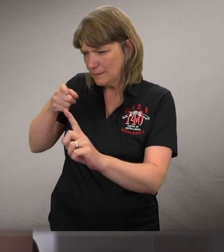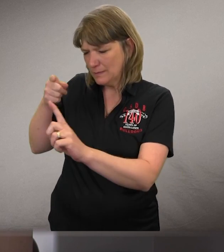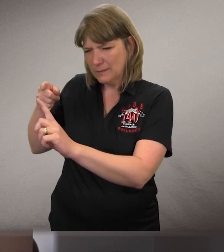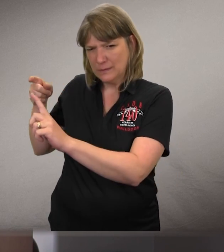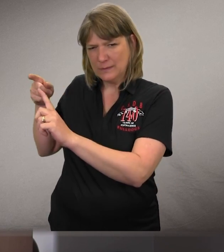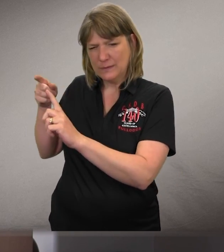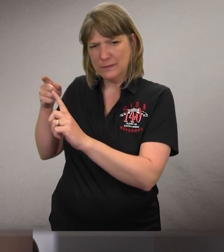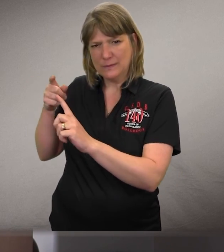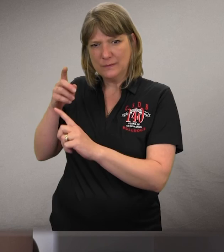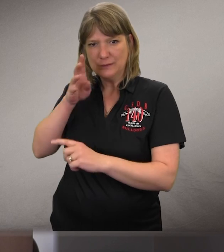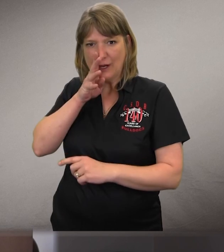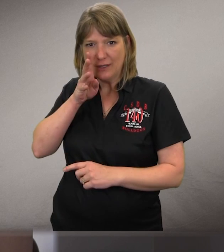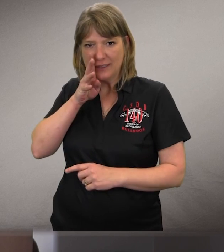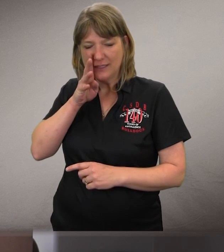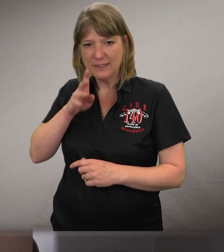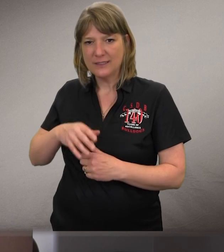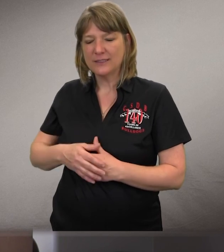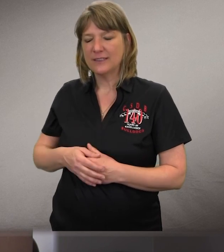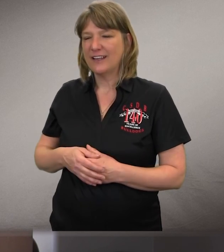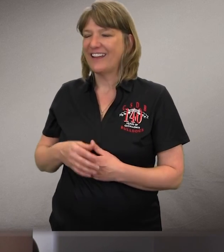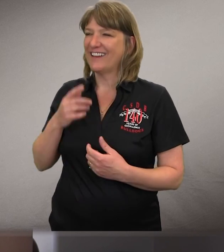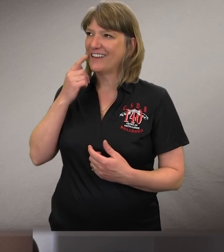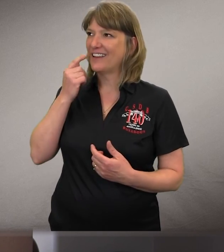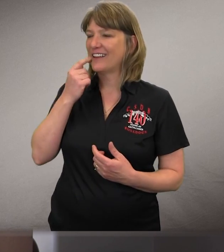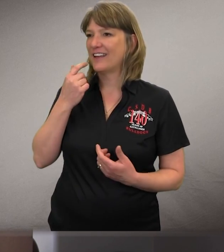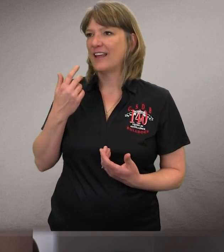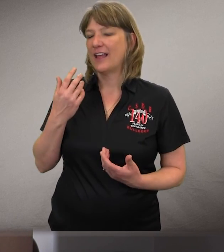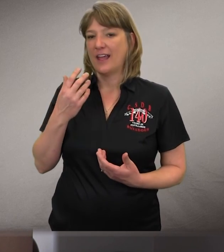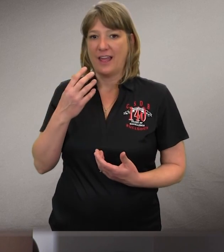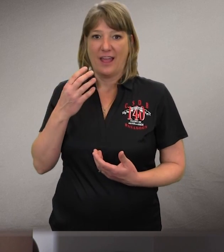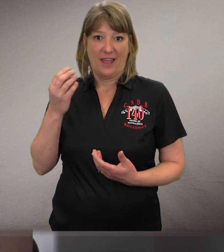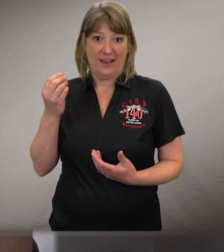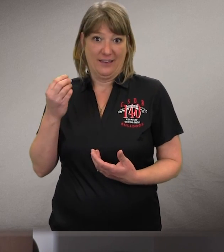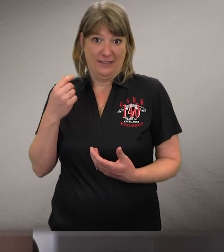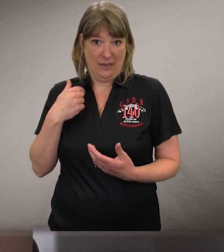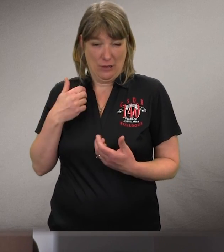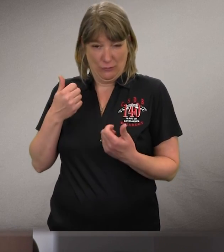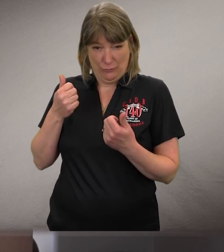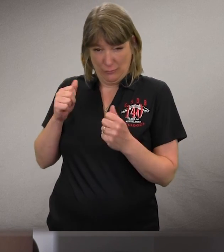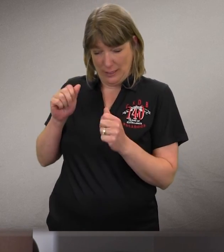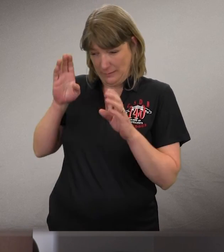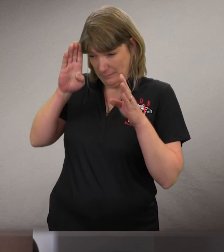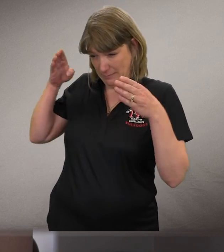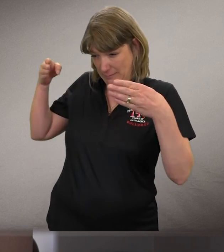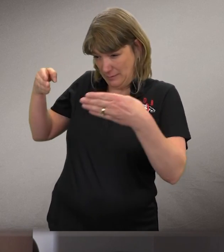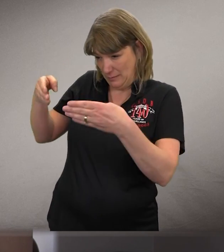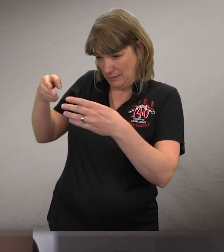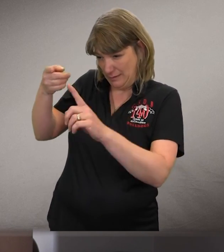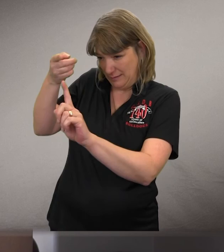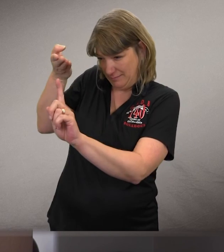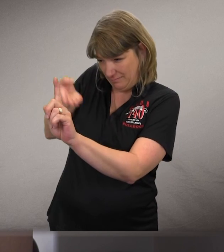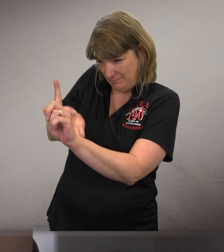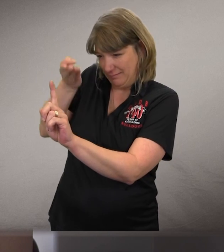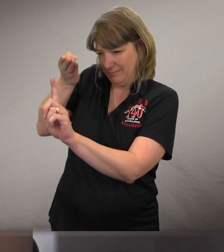who's the one that's actually talking. [Laugh] Basically, I would just try to focus on one person,